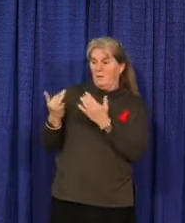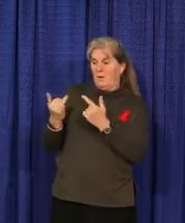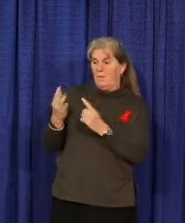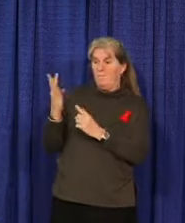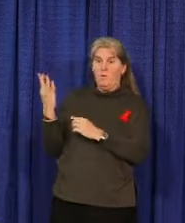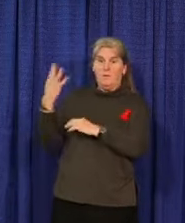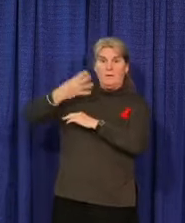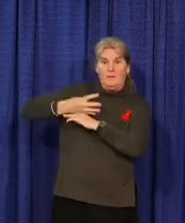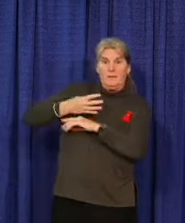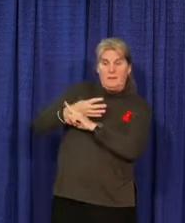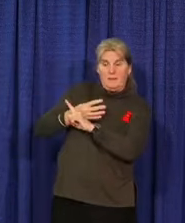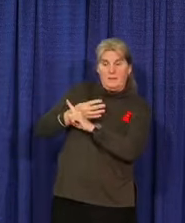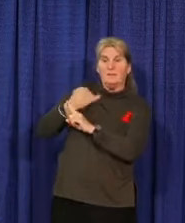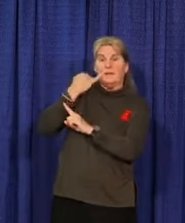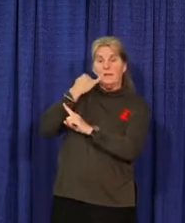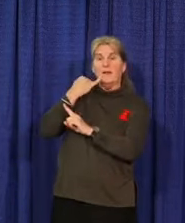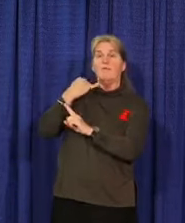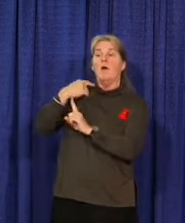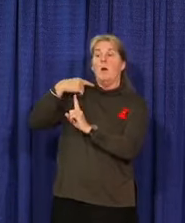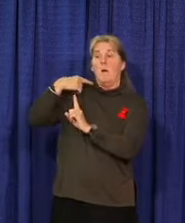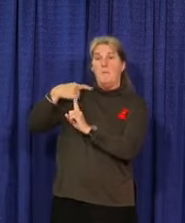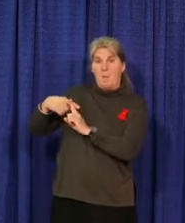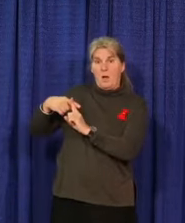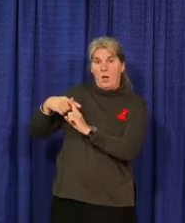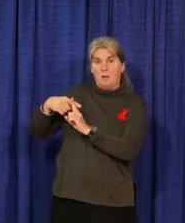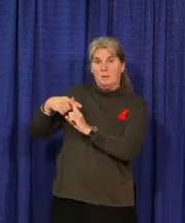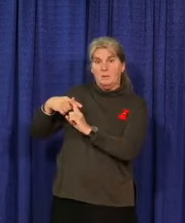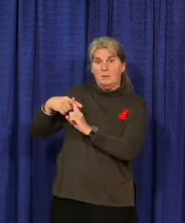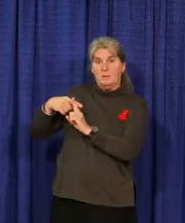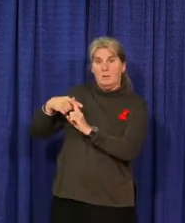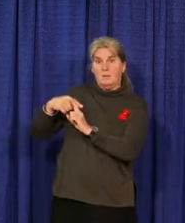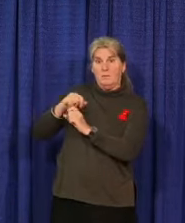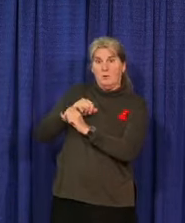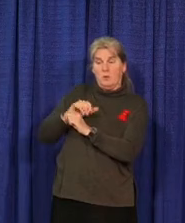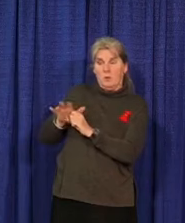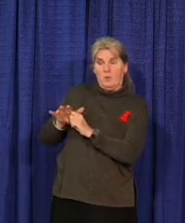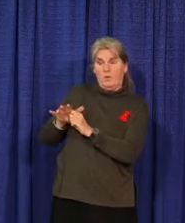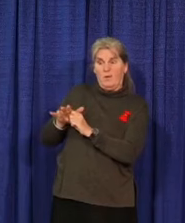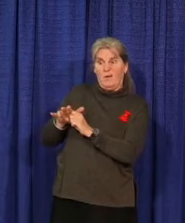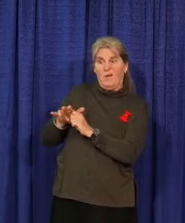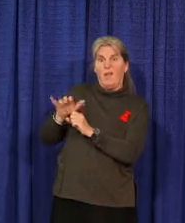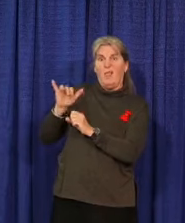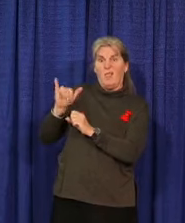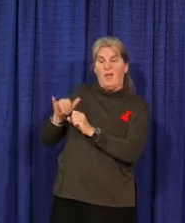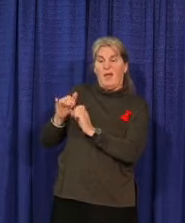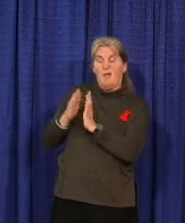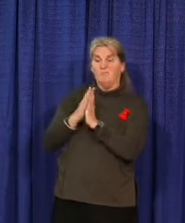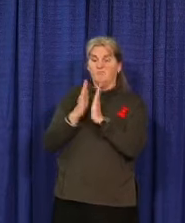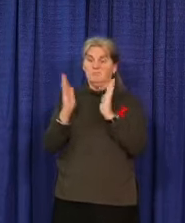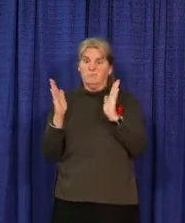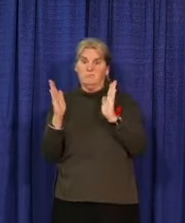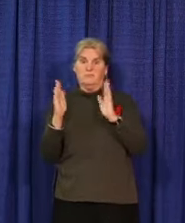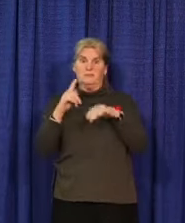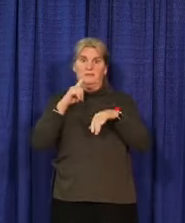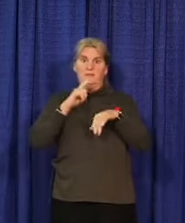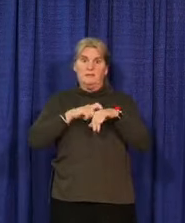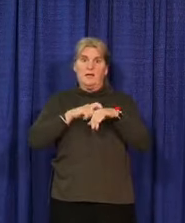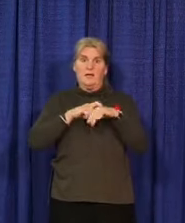tests, if it was a positive COVID-19 test that would be quite a large area for contact